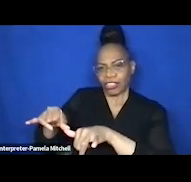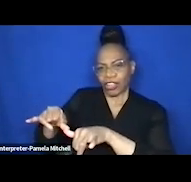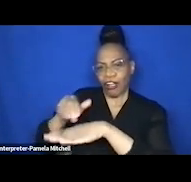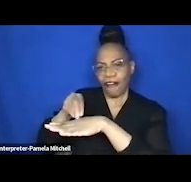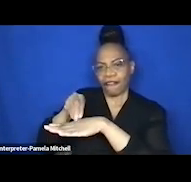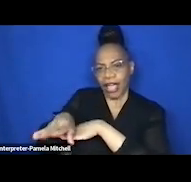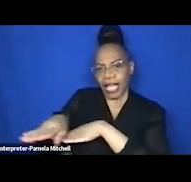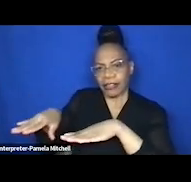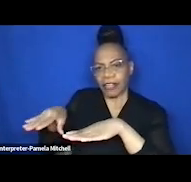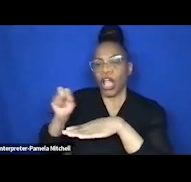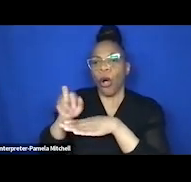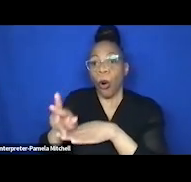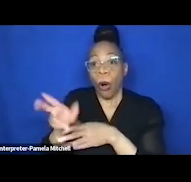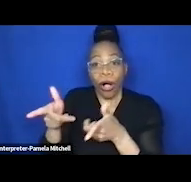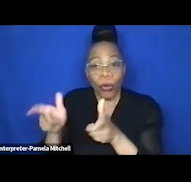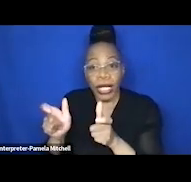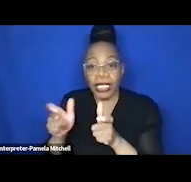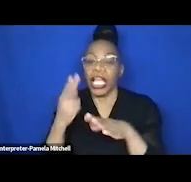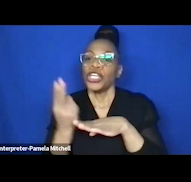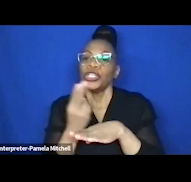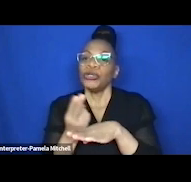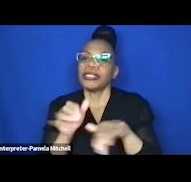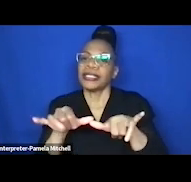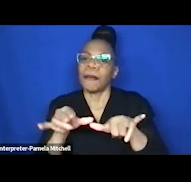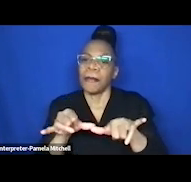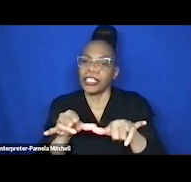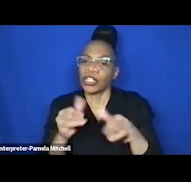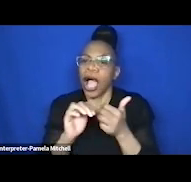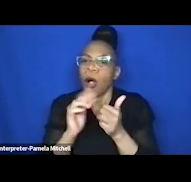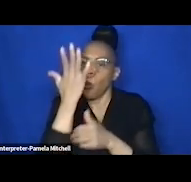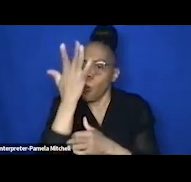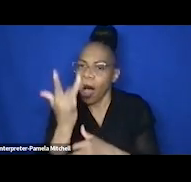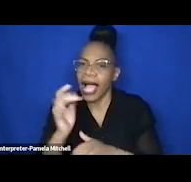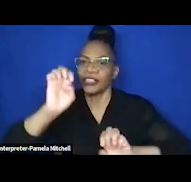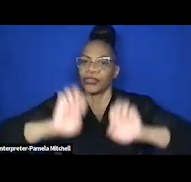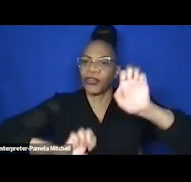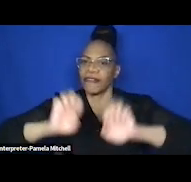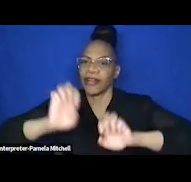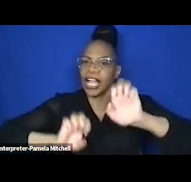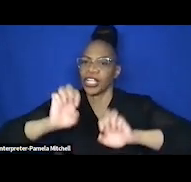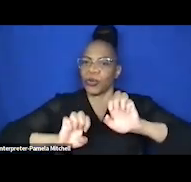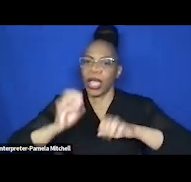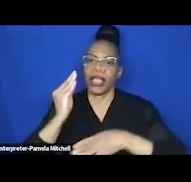Or just kind of like really just using that as a measure to evaluate where they are with their homeless response systems and identifying what they're doing really well